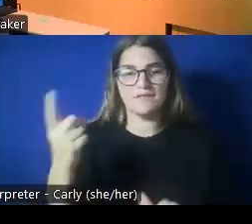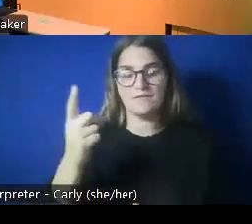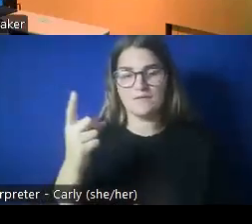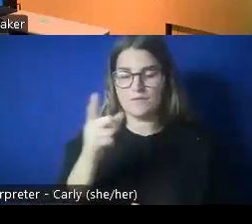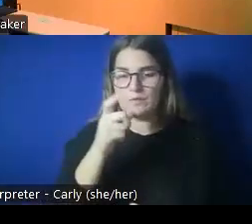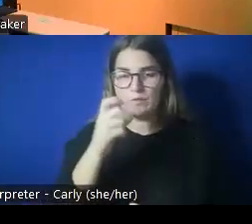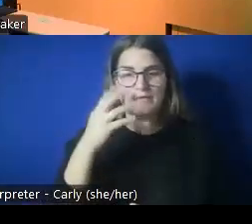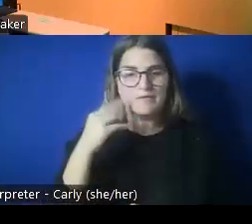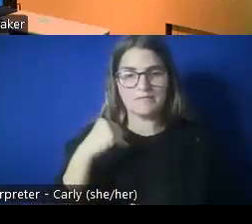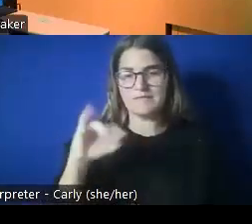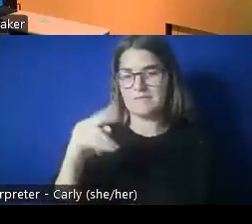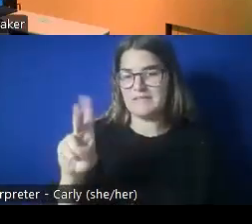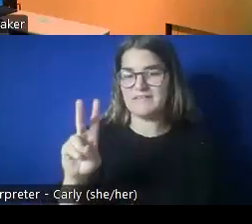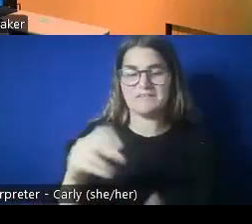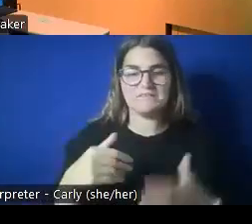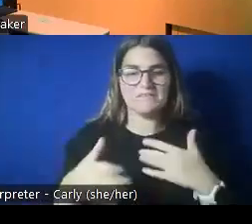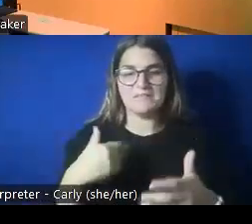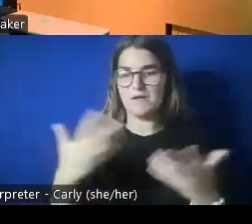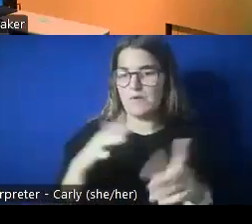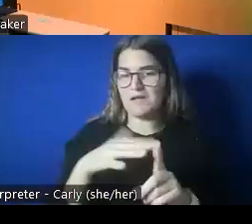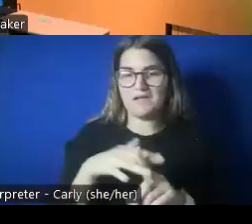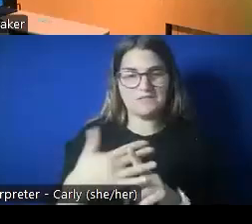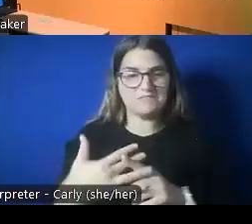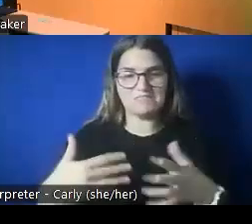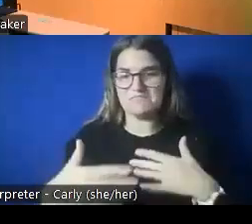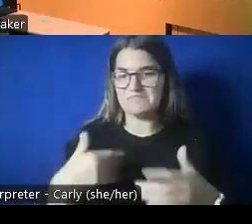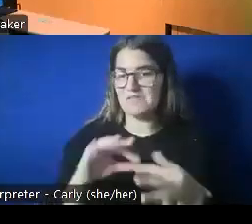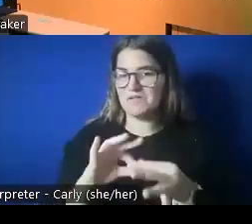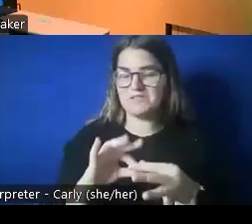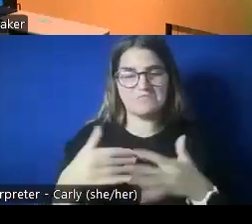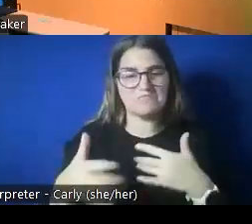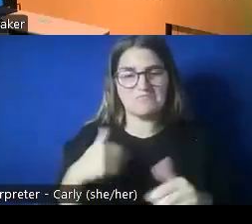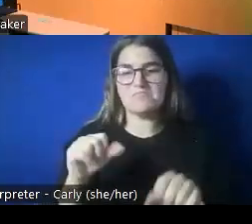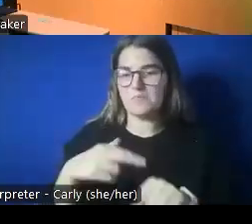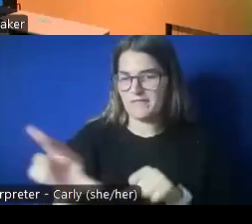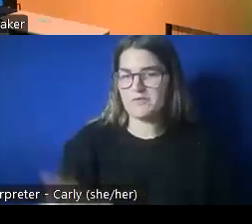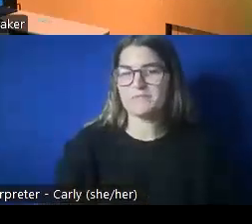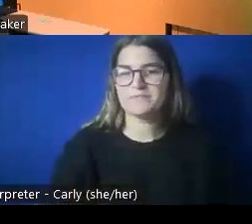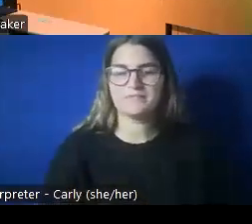violence doesn't matter what the context of the relationship is and how do you define in person